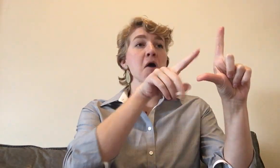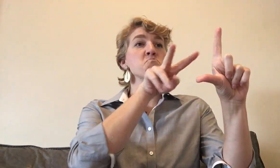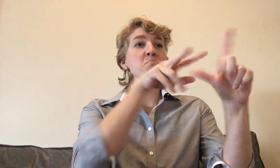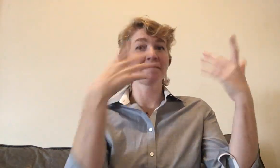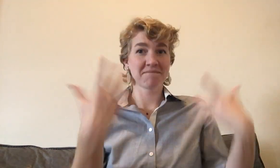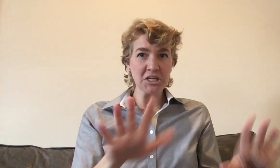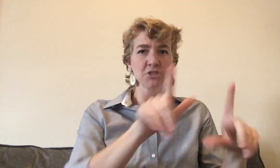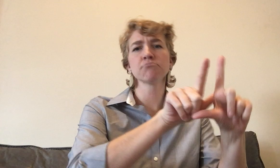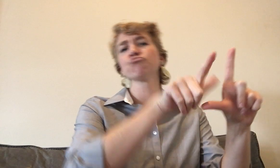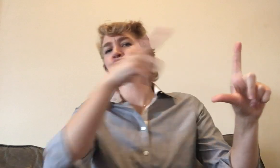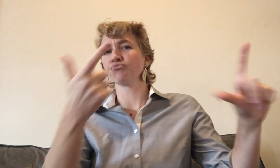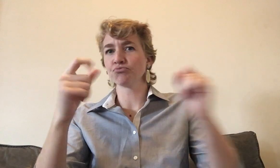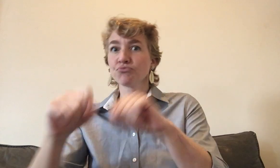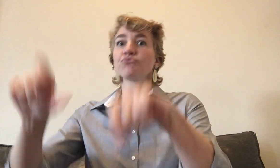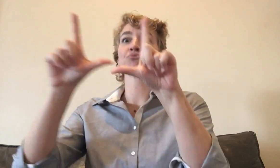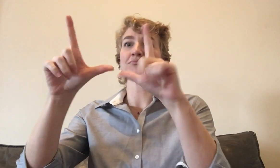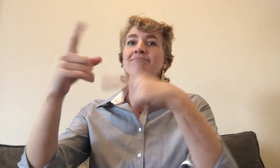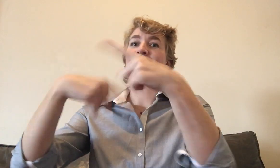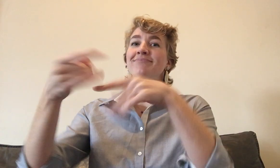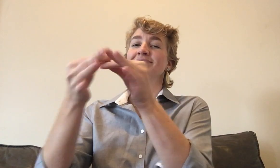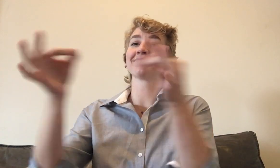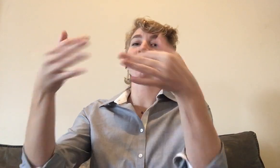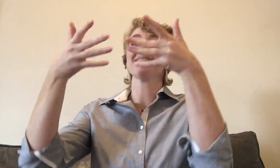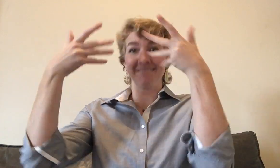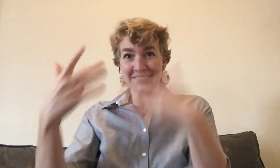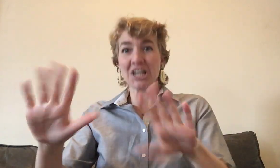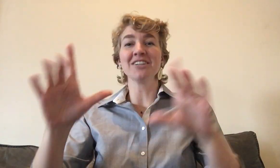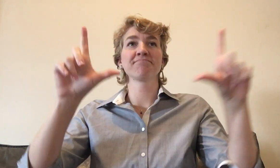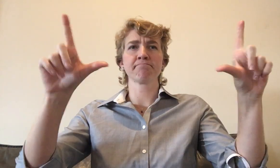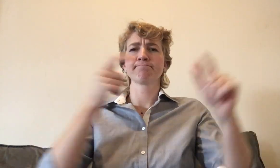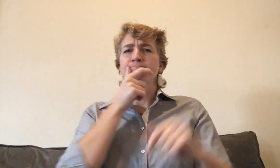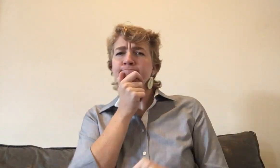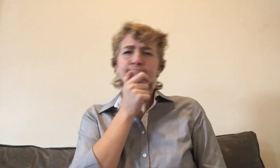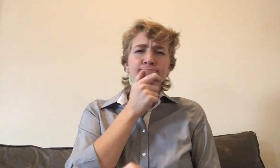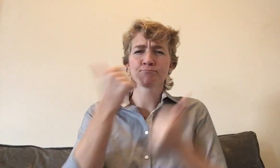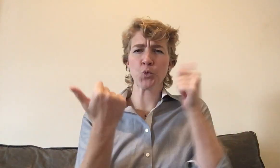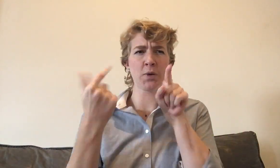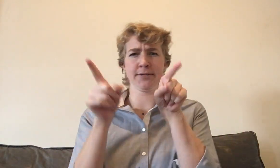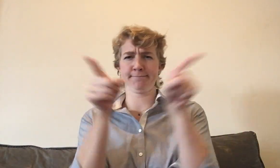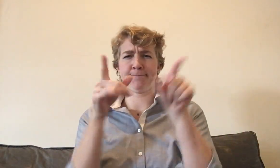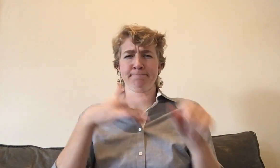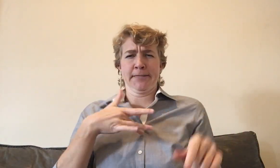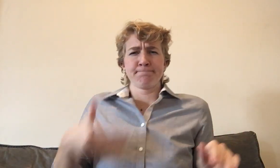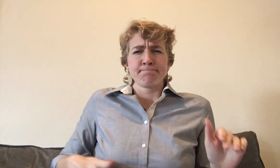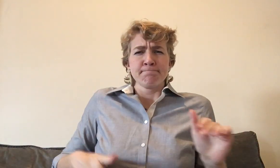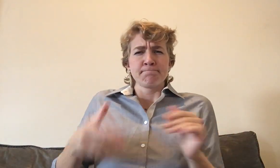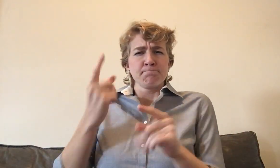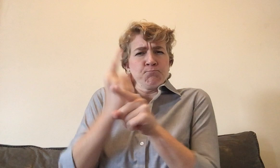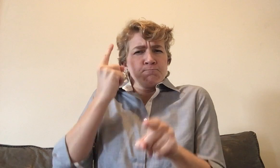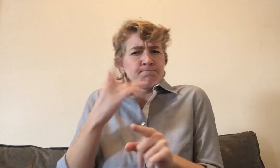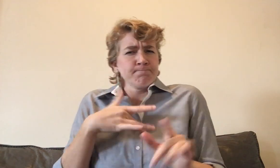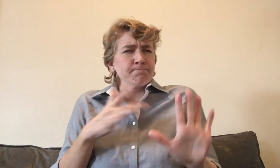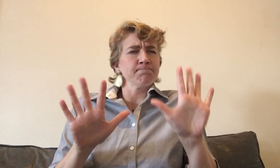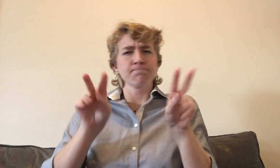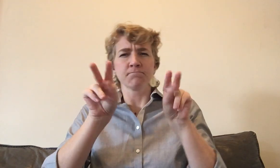once that was watched, another video showed up on the right side of the screen. The participant then had to decide which signed sentence was the most accurate.